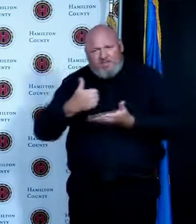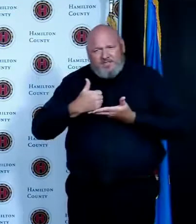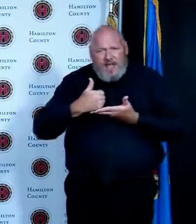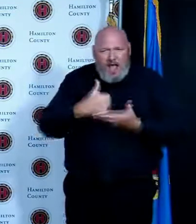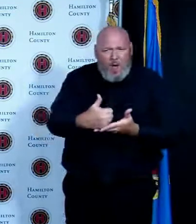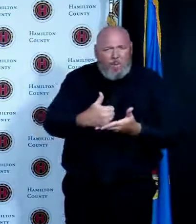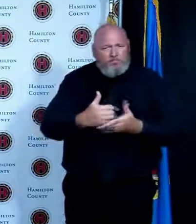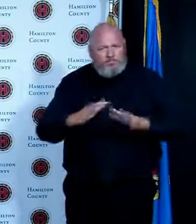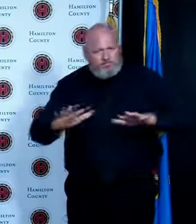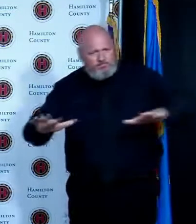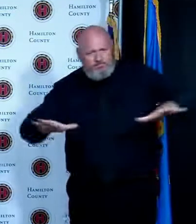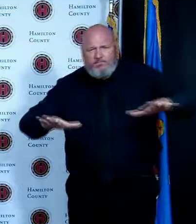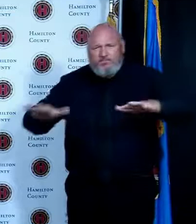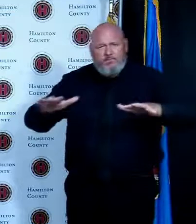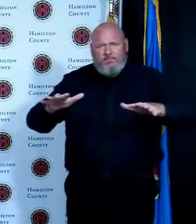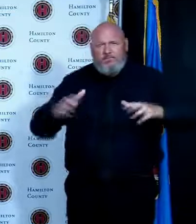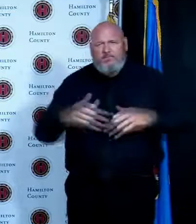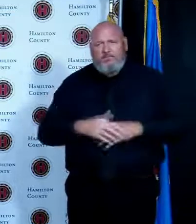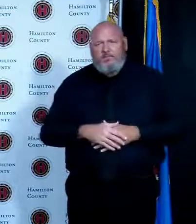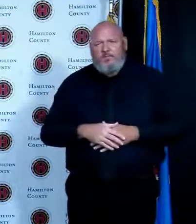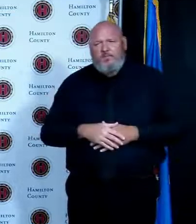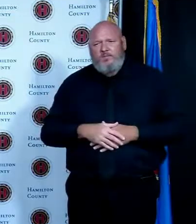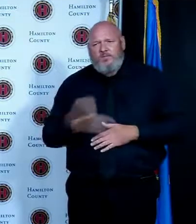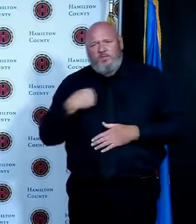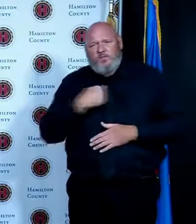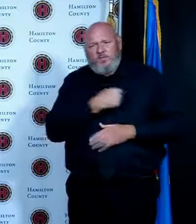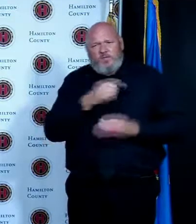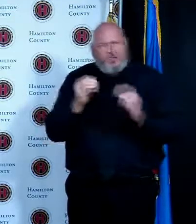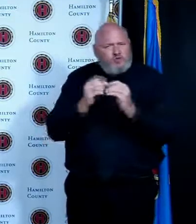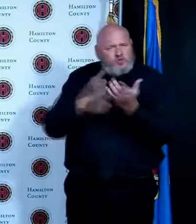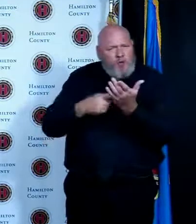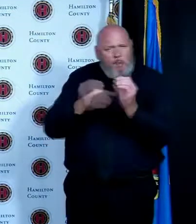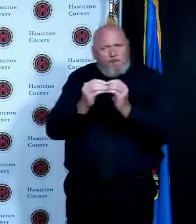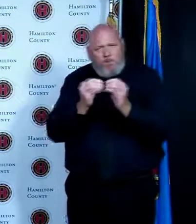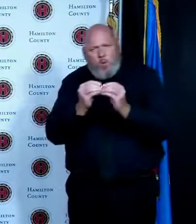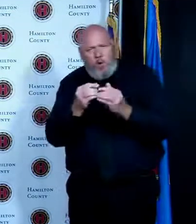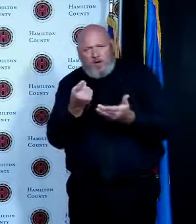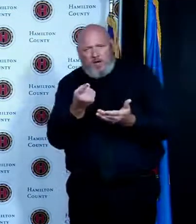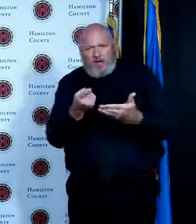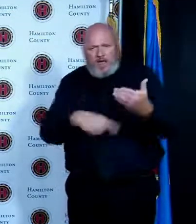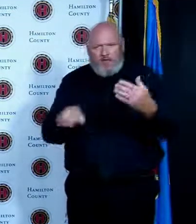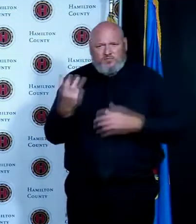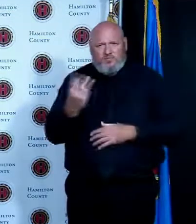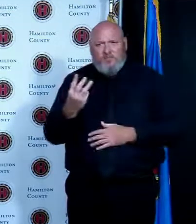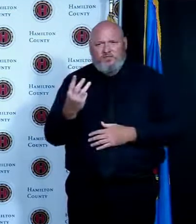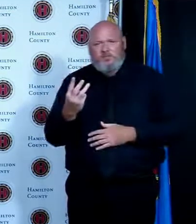so again uh be safe thank you I hope we didn't work you too hard here